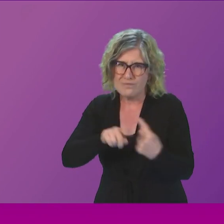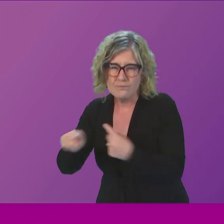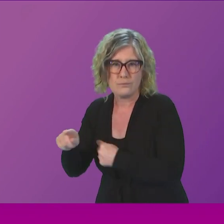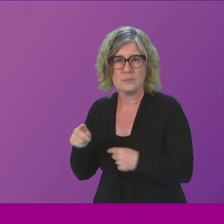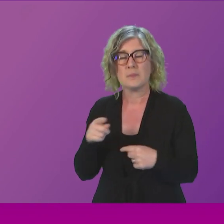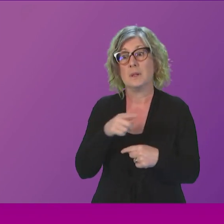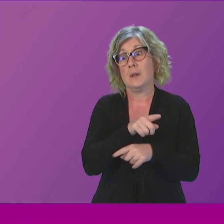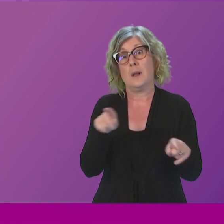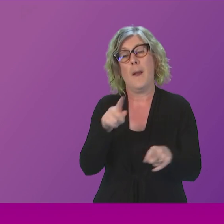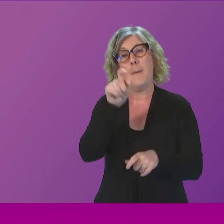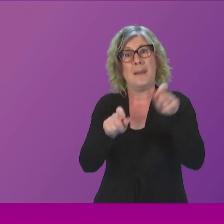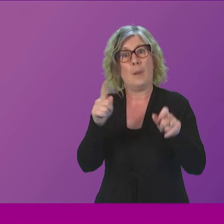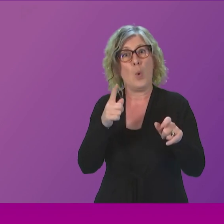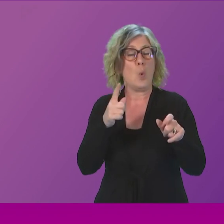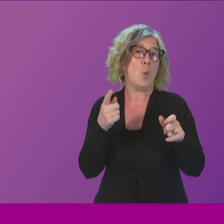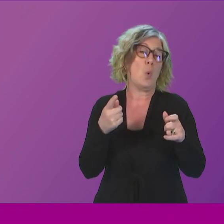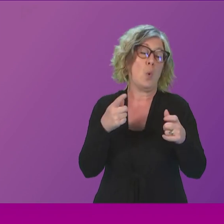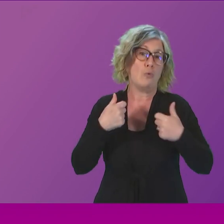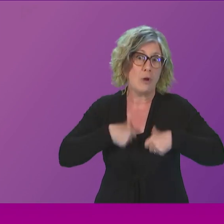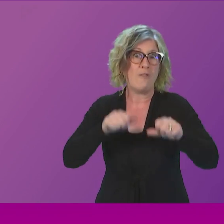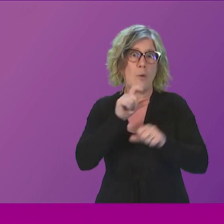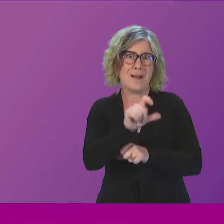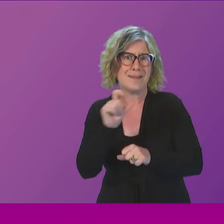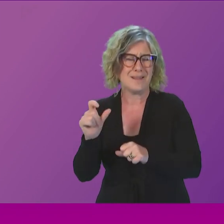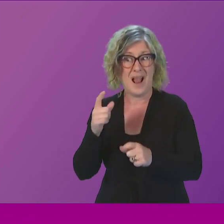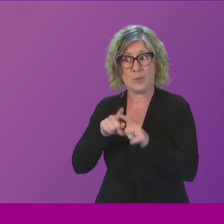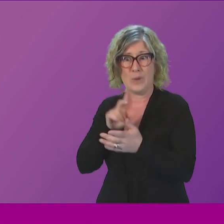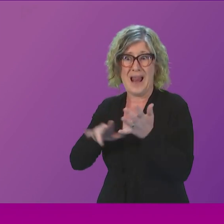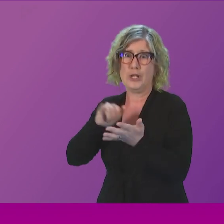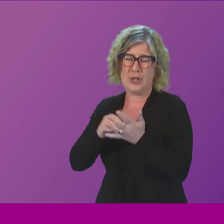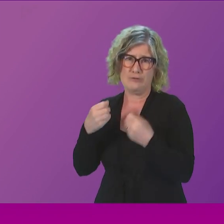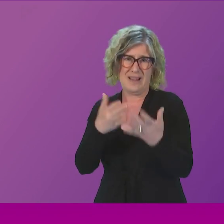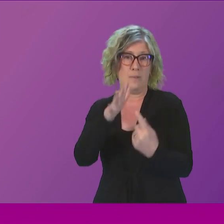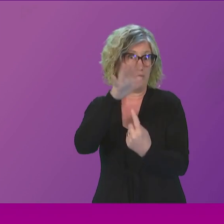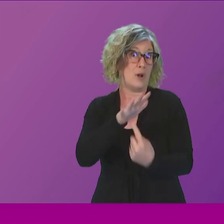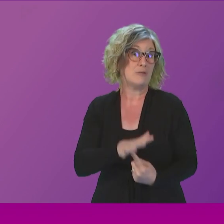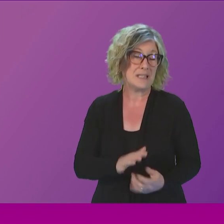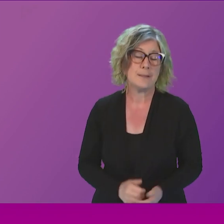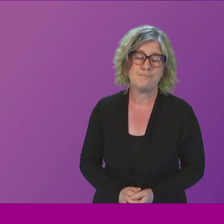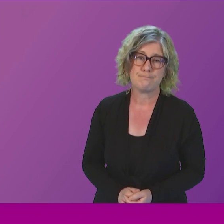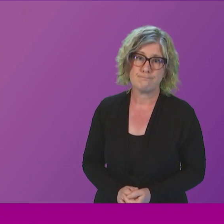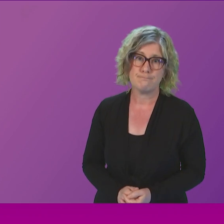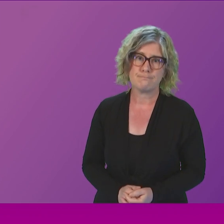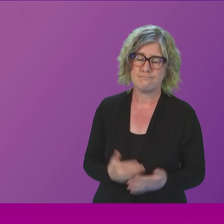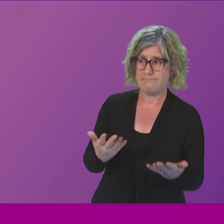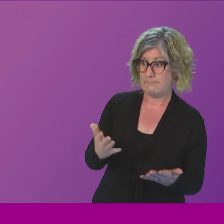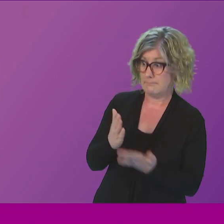waiting times and of the national health service are of the highest priority to the Government. The First Minister has not answered the question about when the Government expects to meet